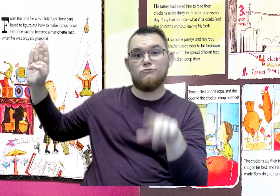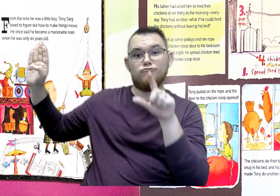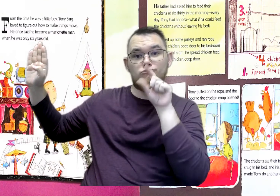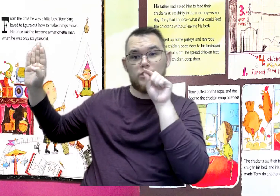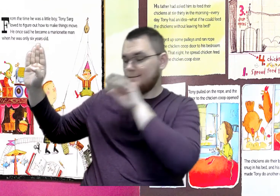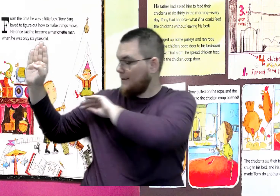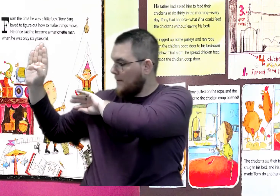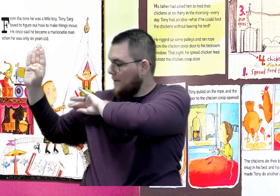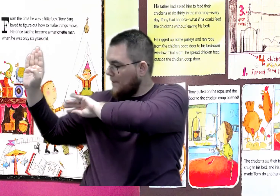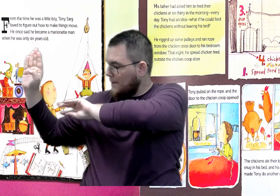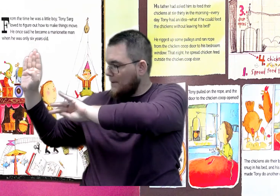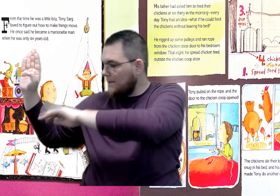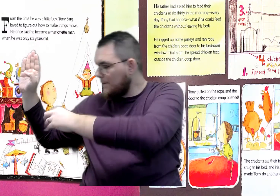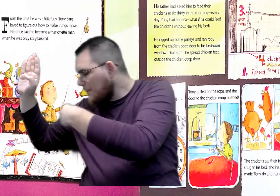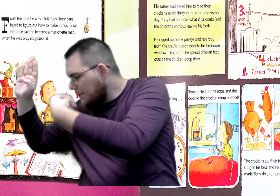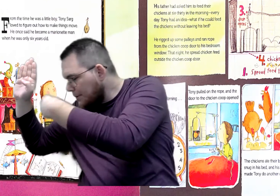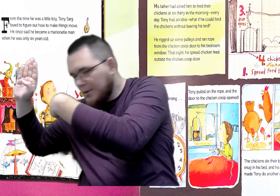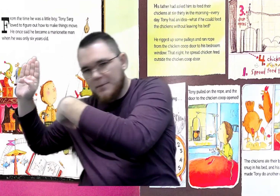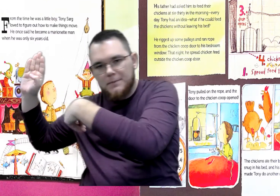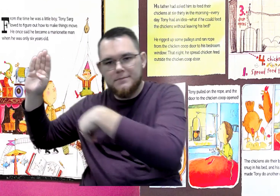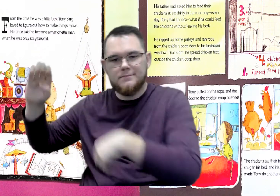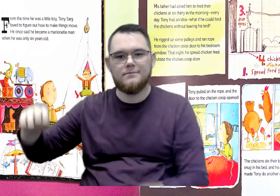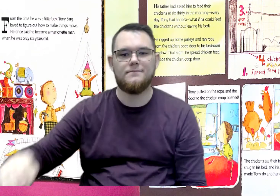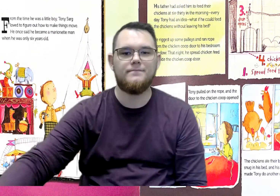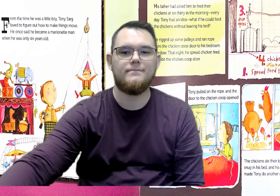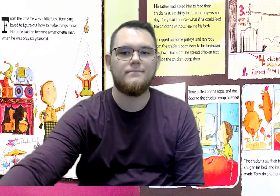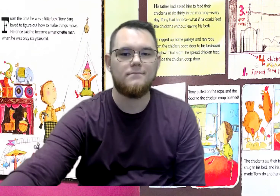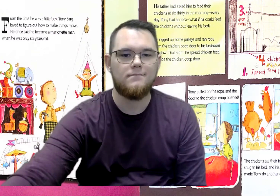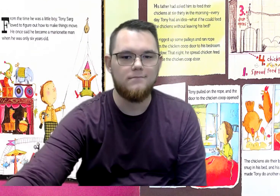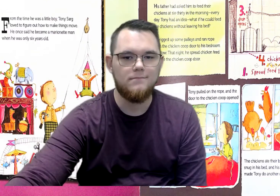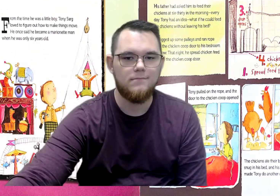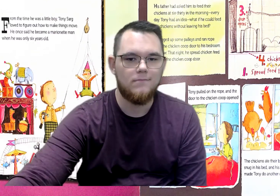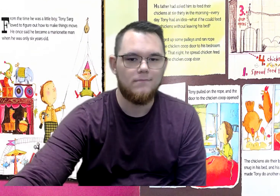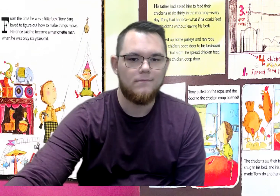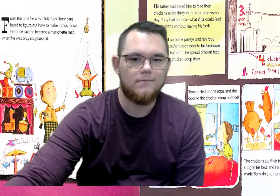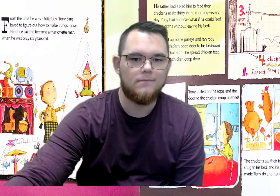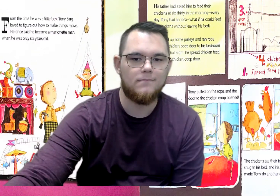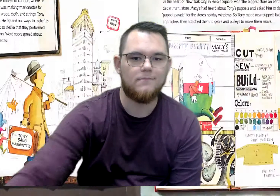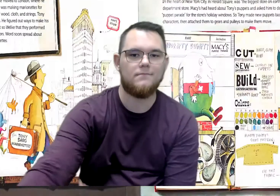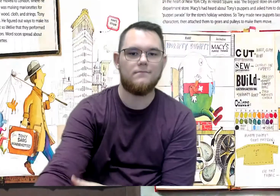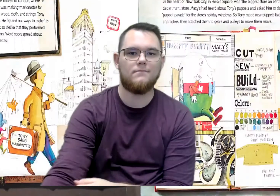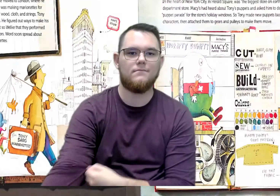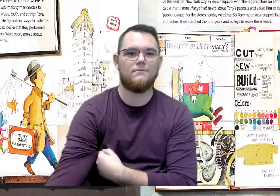Chickens come out